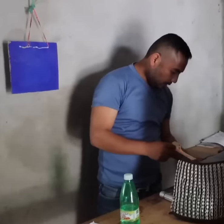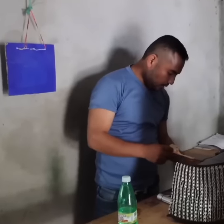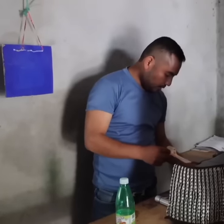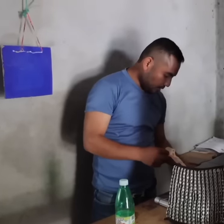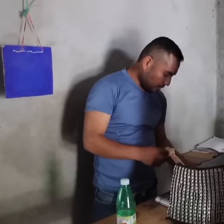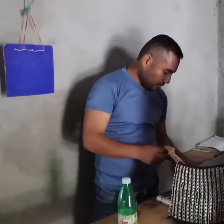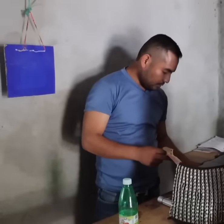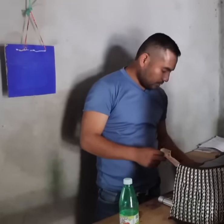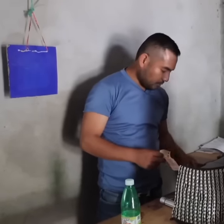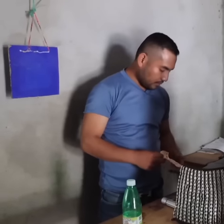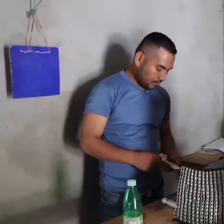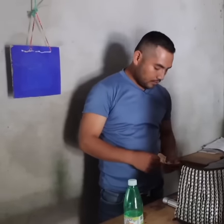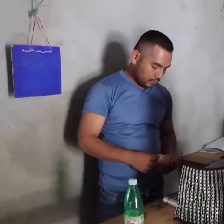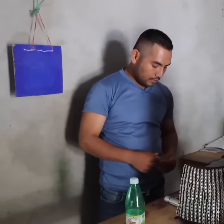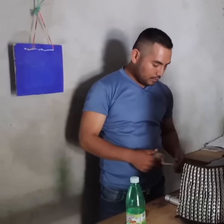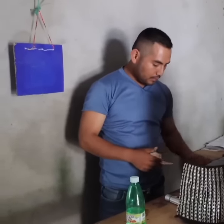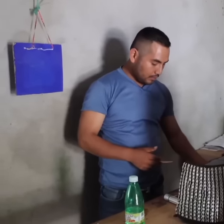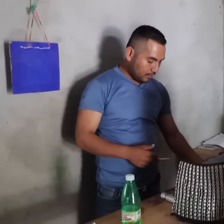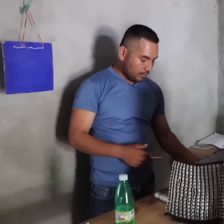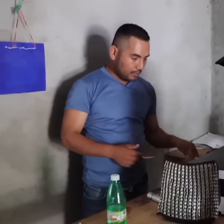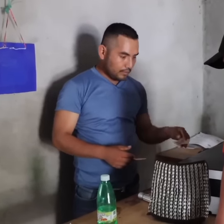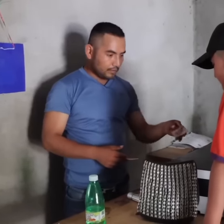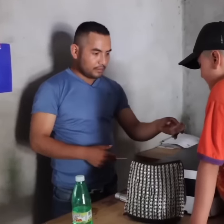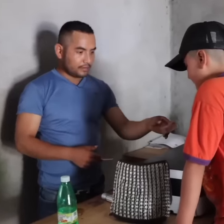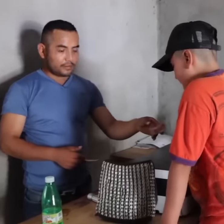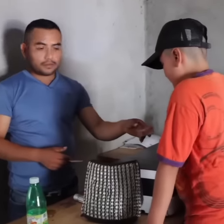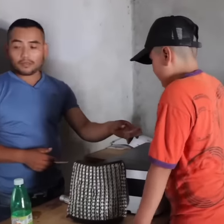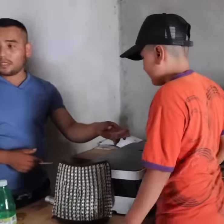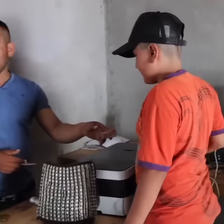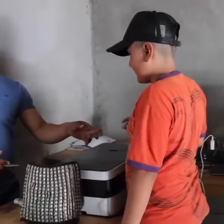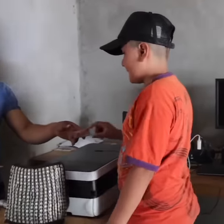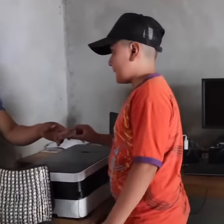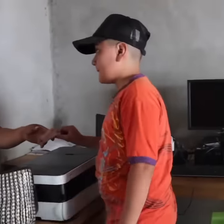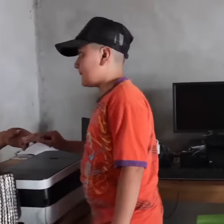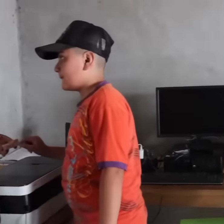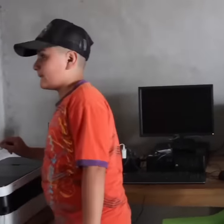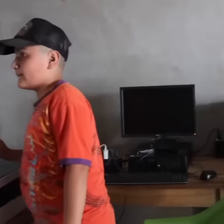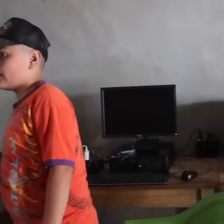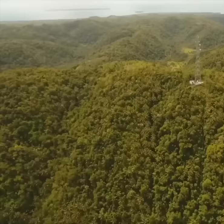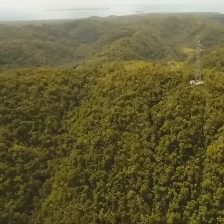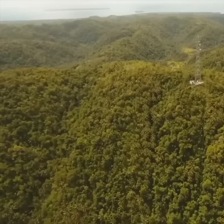offered by resellers in the area who provide the service through towers and antennas